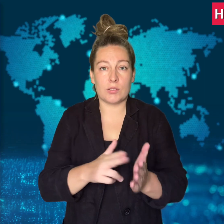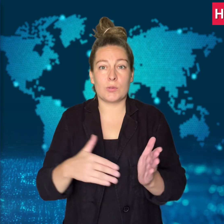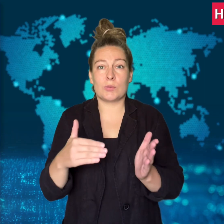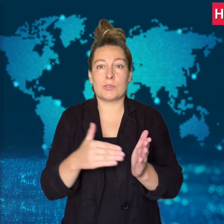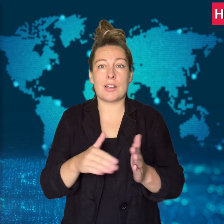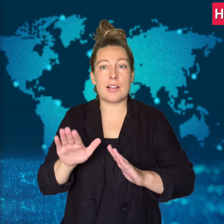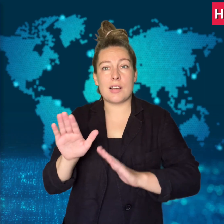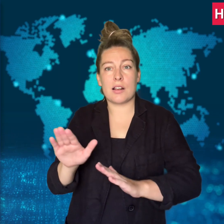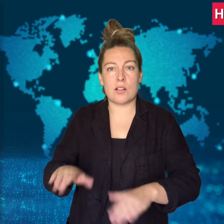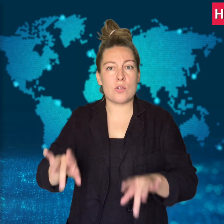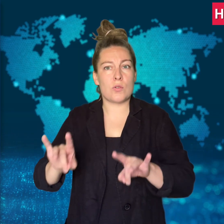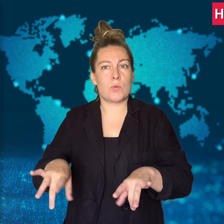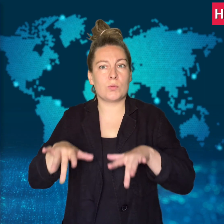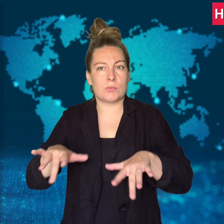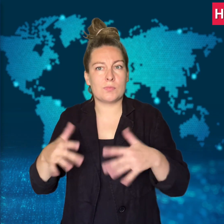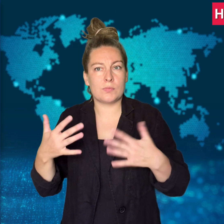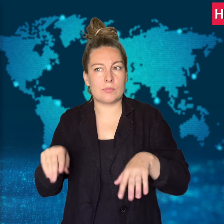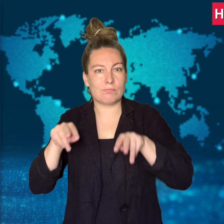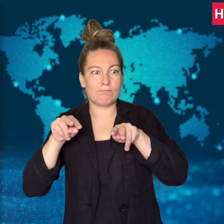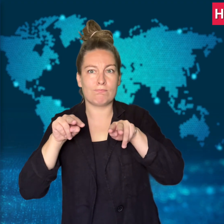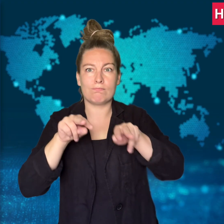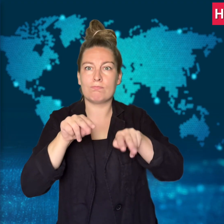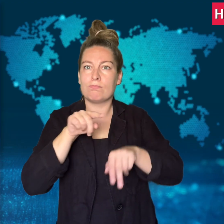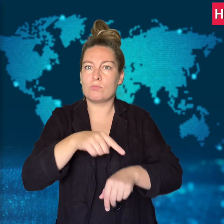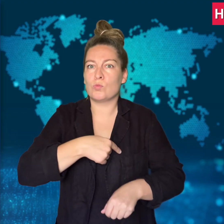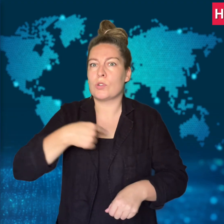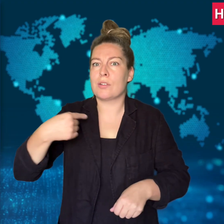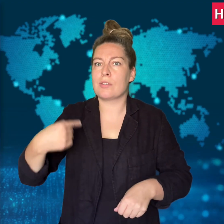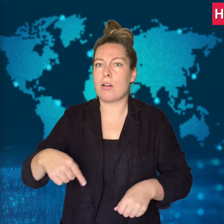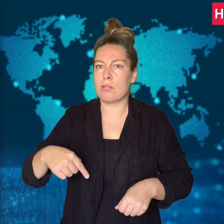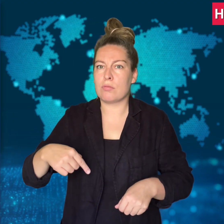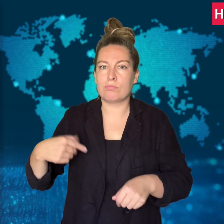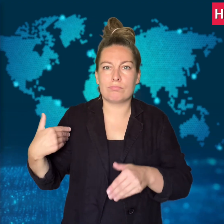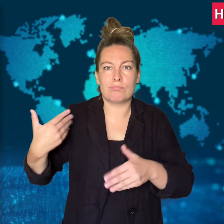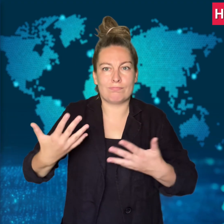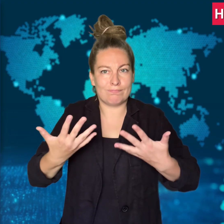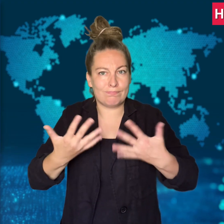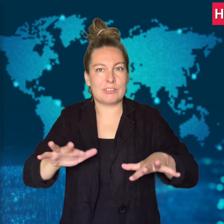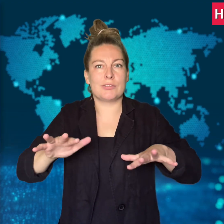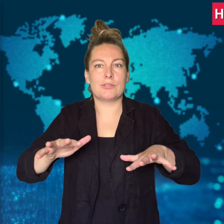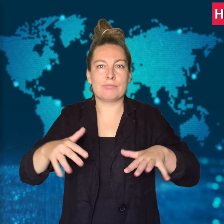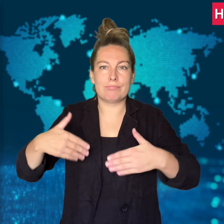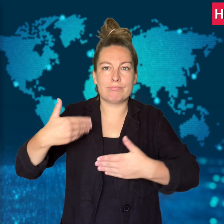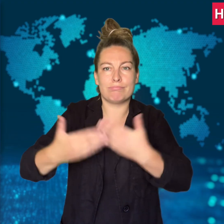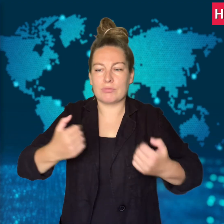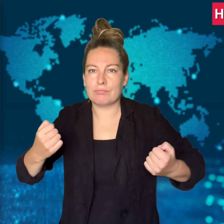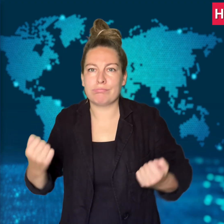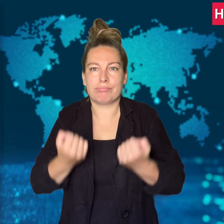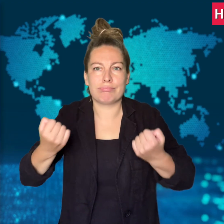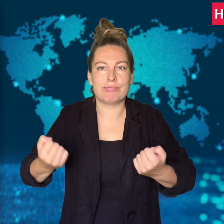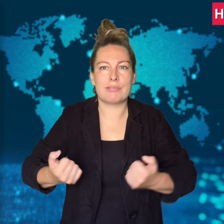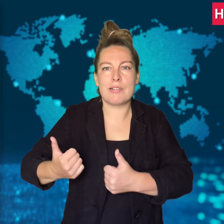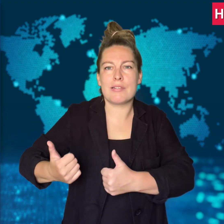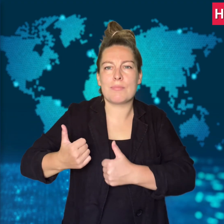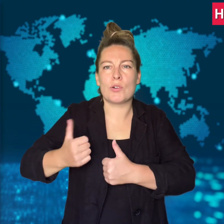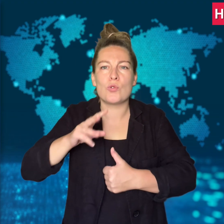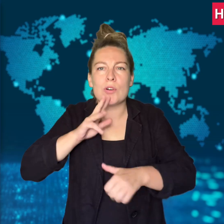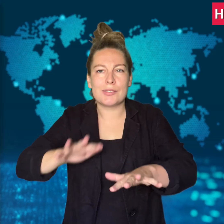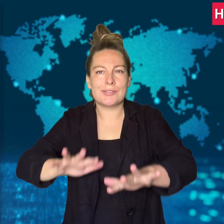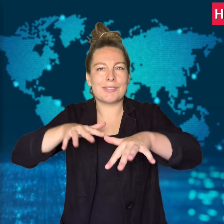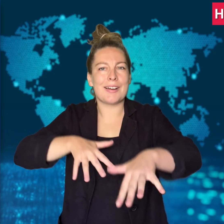New Zealand and Australia met in Queenstown to strengthen their military